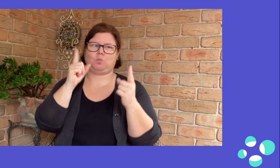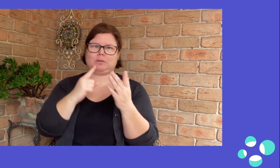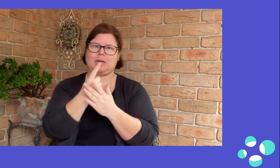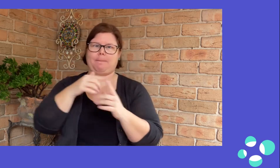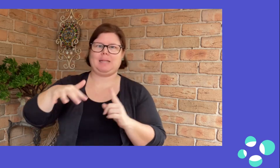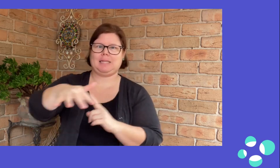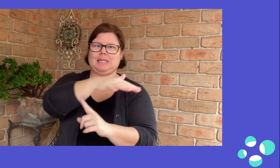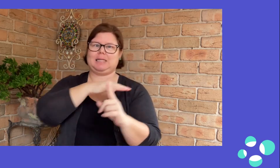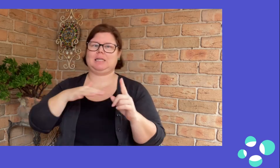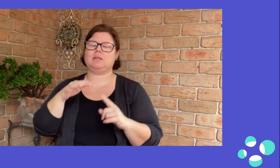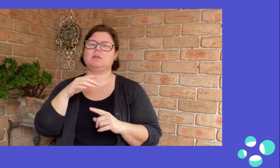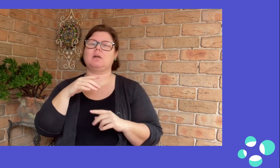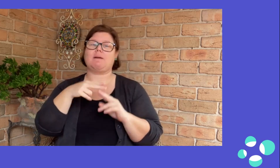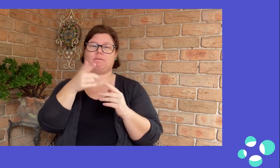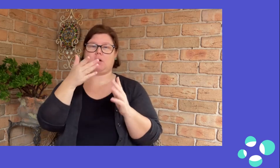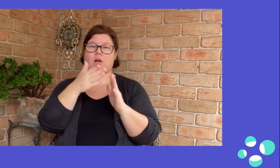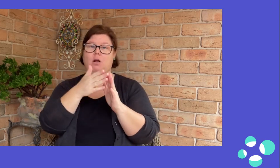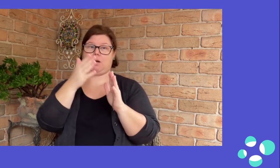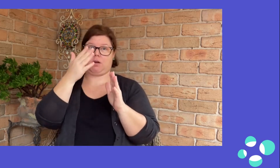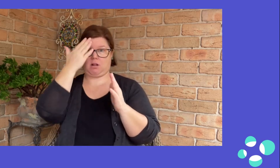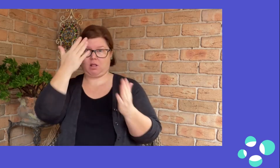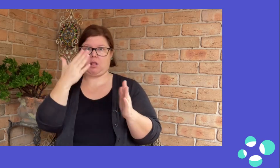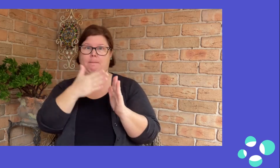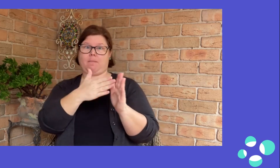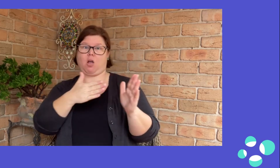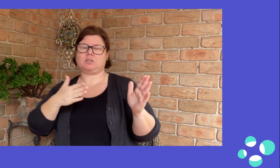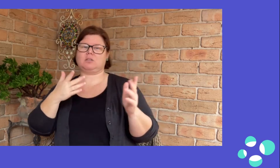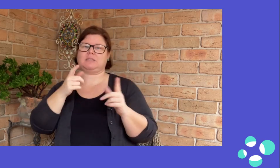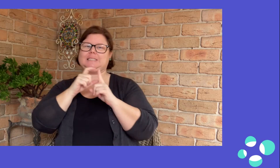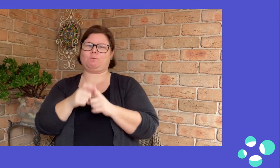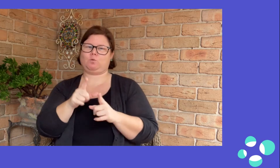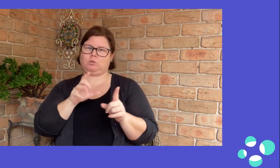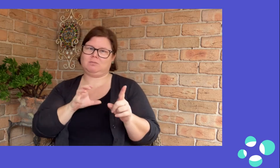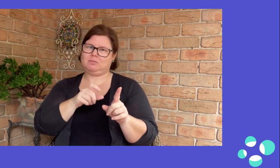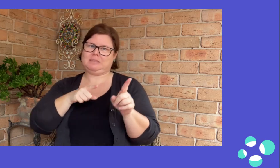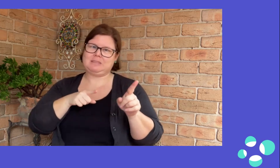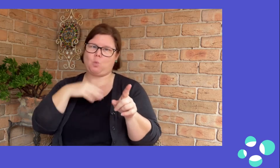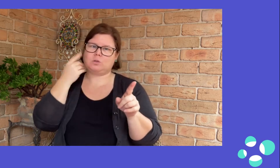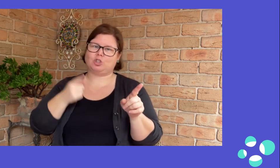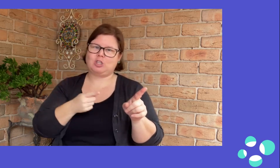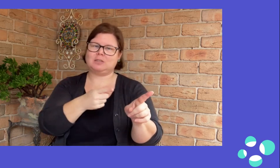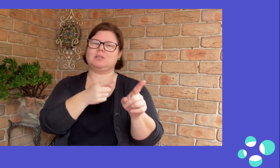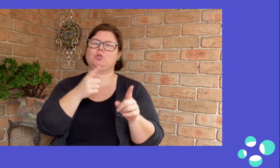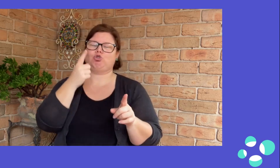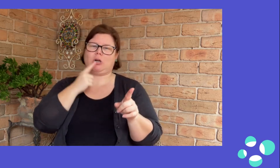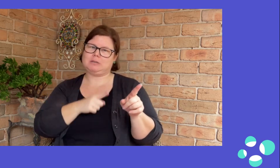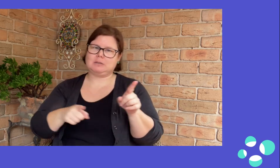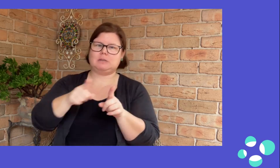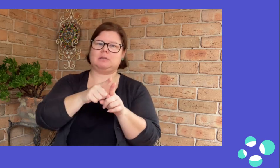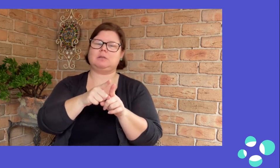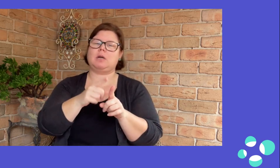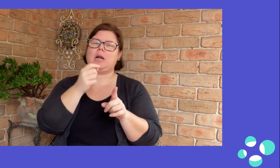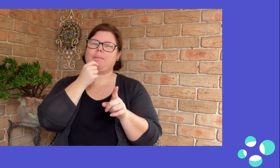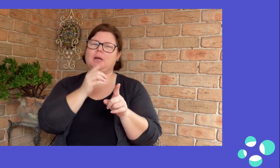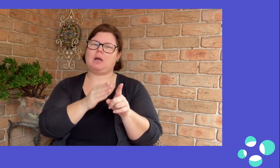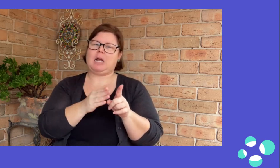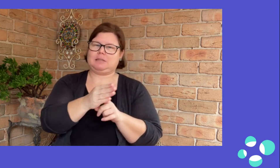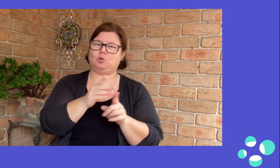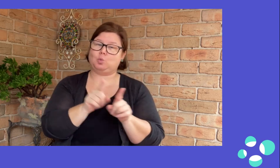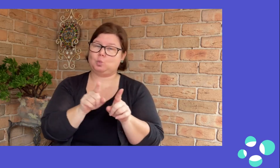and the better you will understand the sector around you. If you're behind the eight ball, it's hard to catch up and you're constantly chasing your tail.